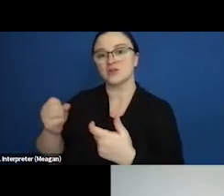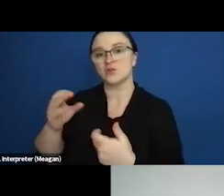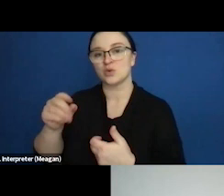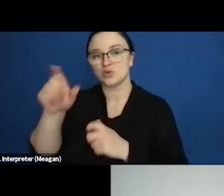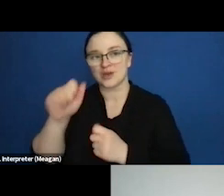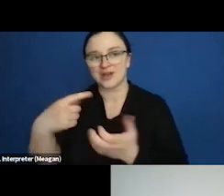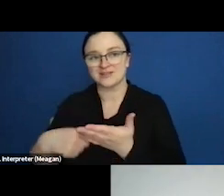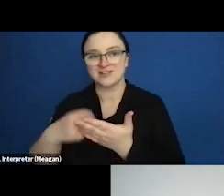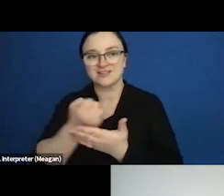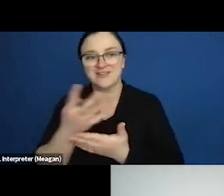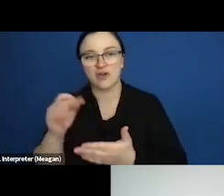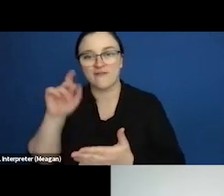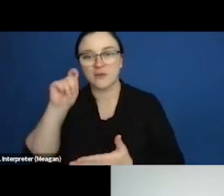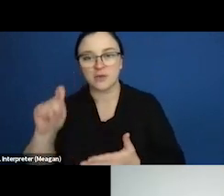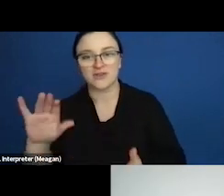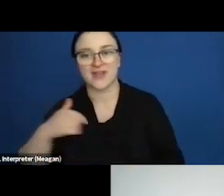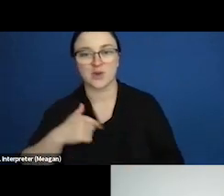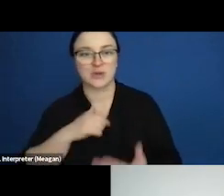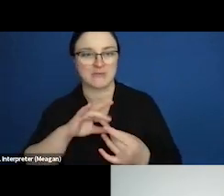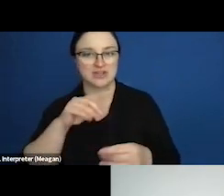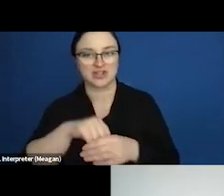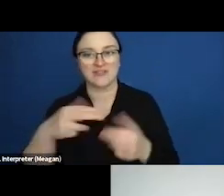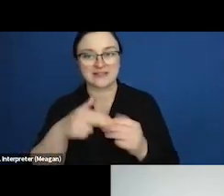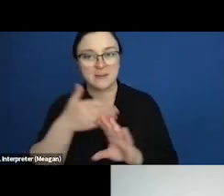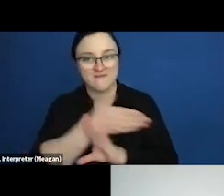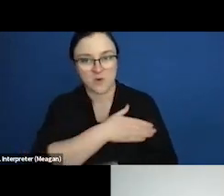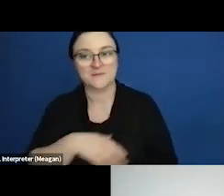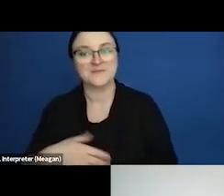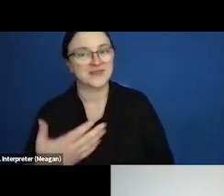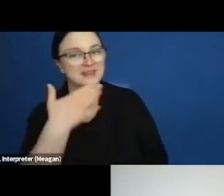that we had highlighted in the slide before. Great, thank you.